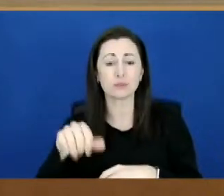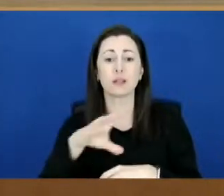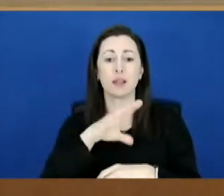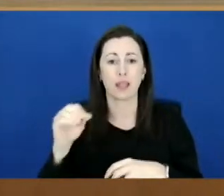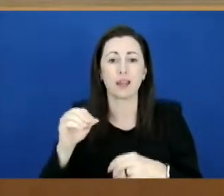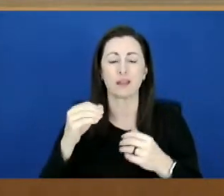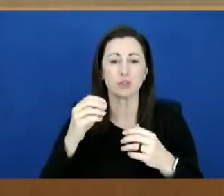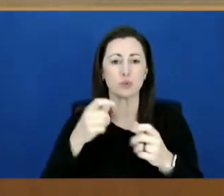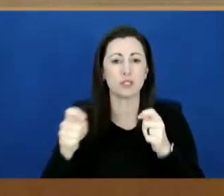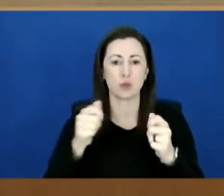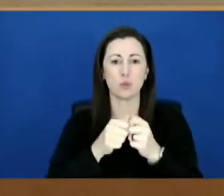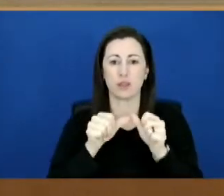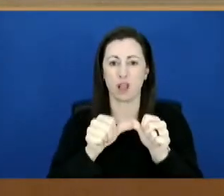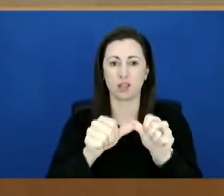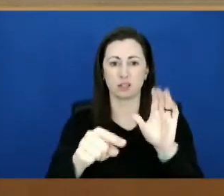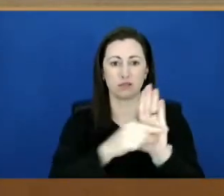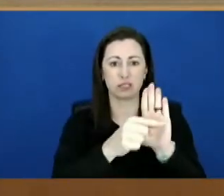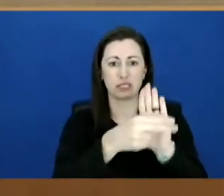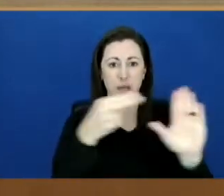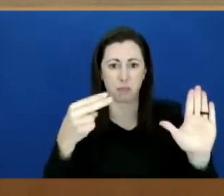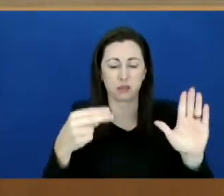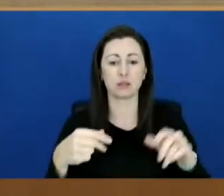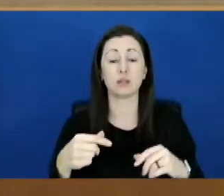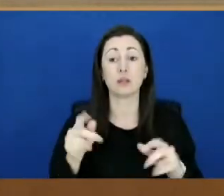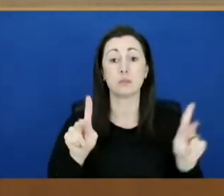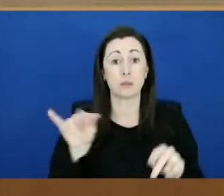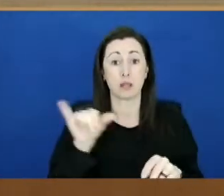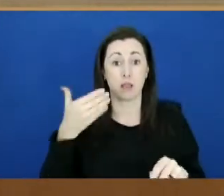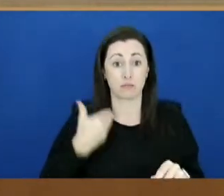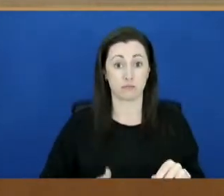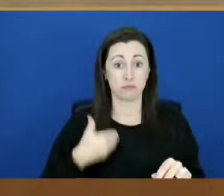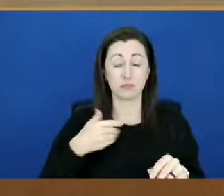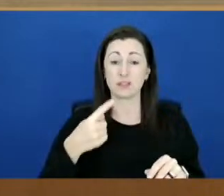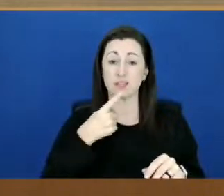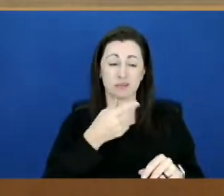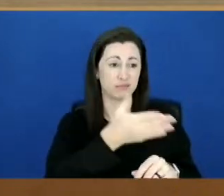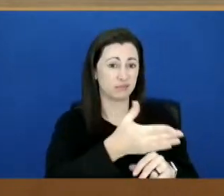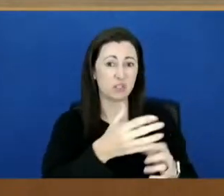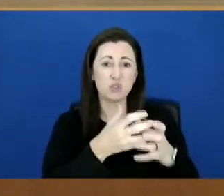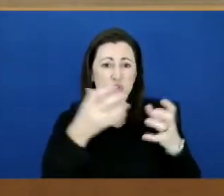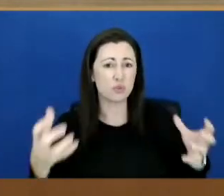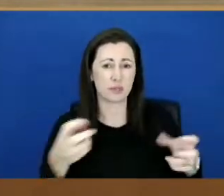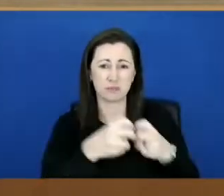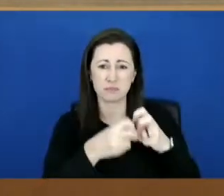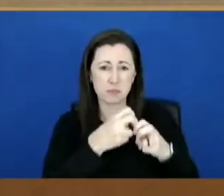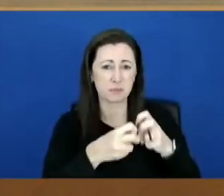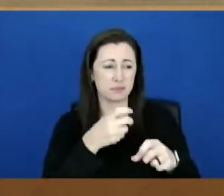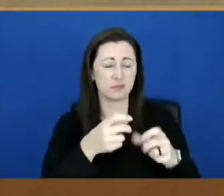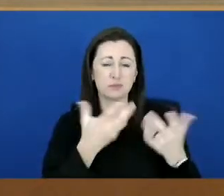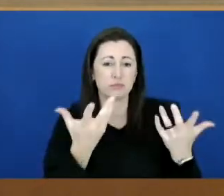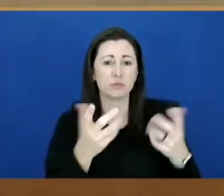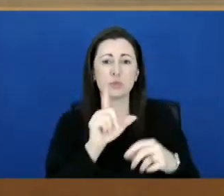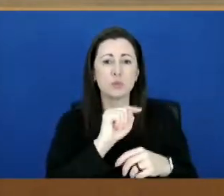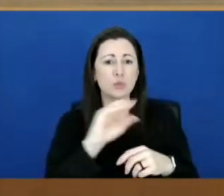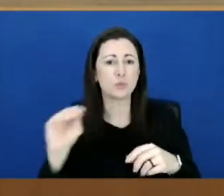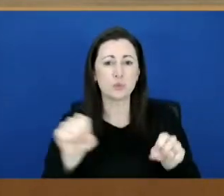HOMELESSNESS AND SUFFERING THE ENDLESS COLLATERAL CONSEQUENCES